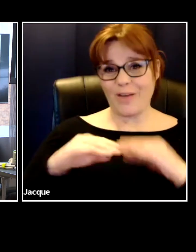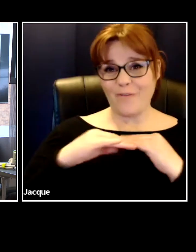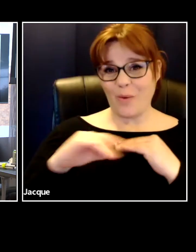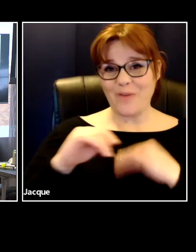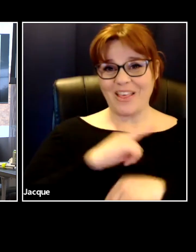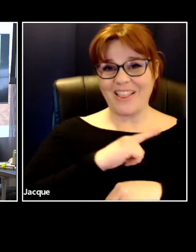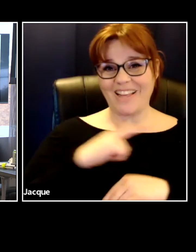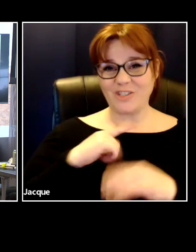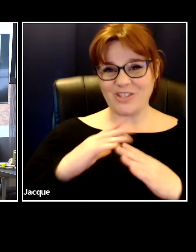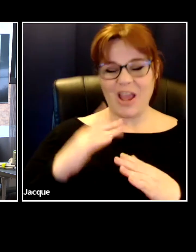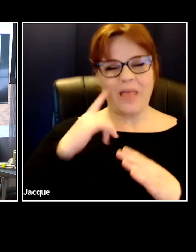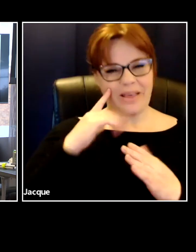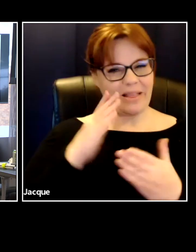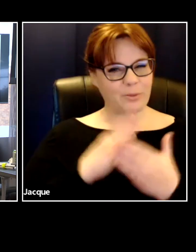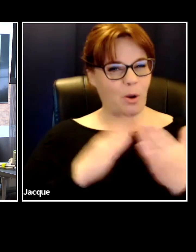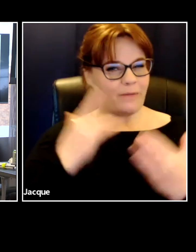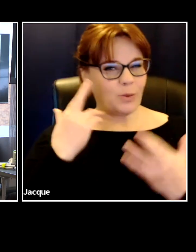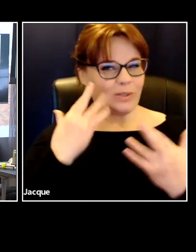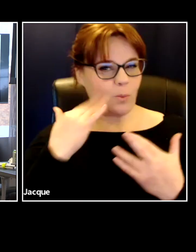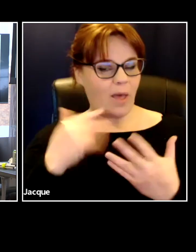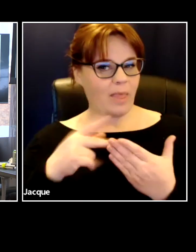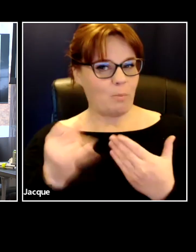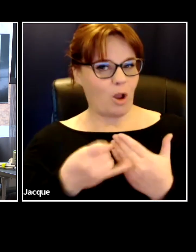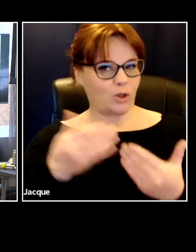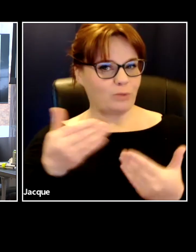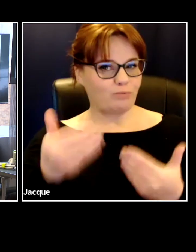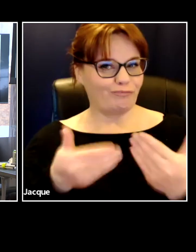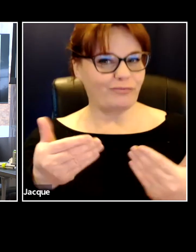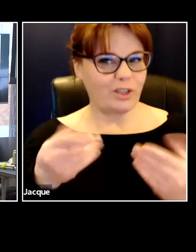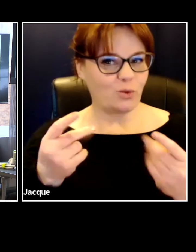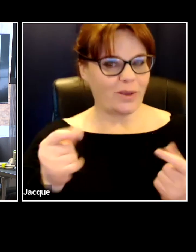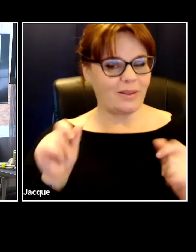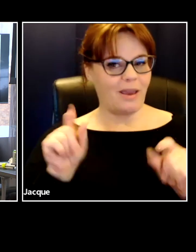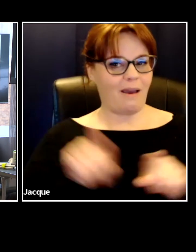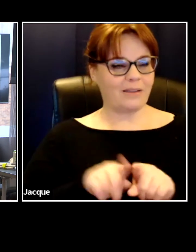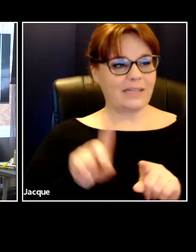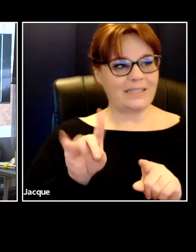the reason that that project moved as quickly as it did. Um you know to have that sort of highlight